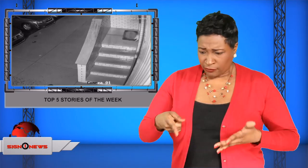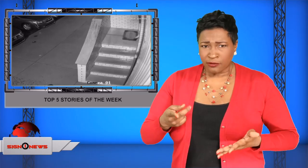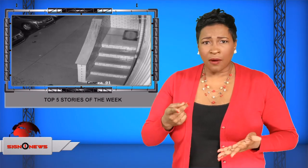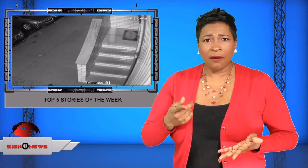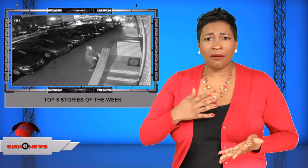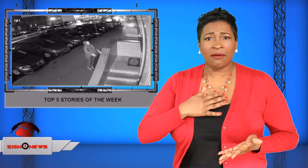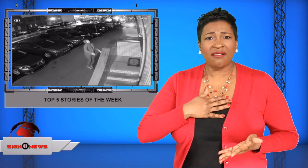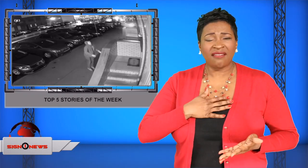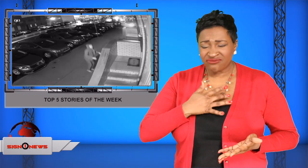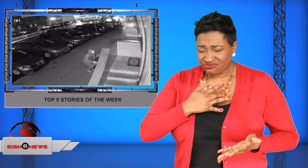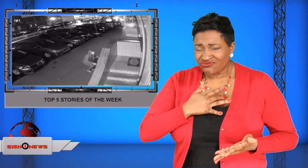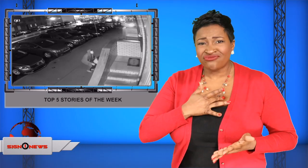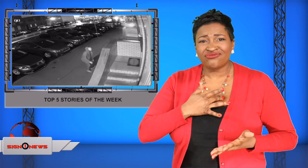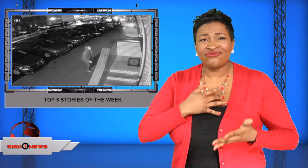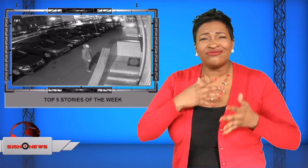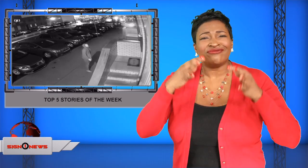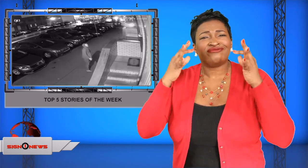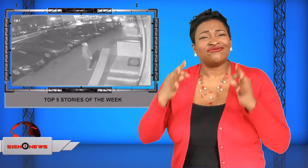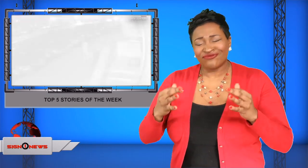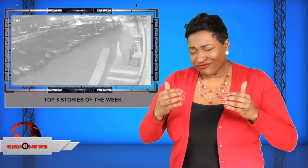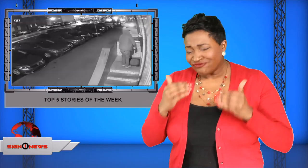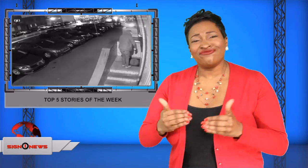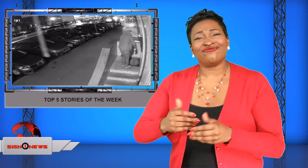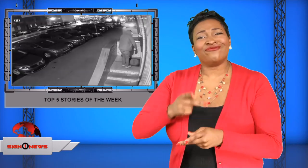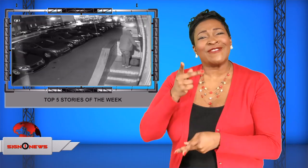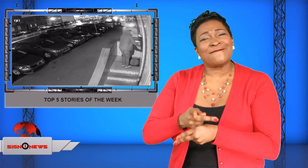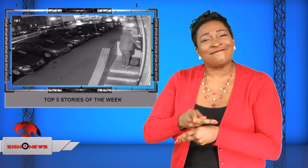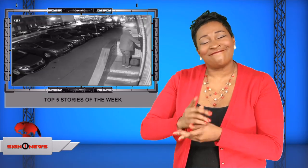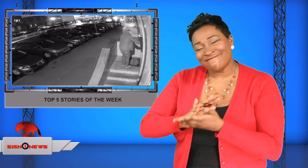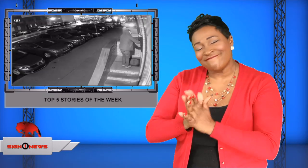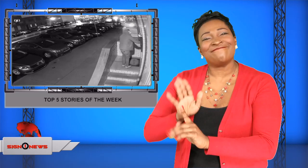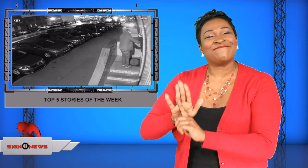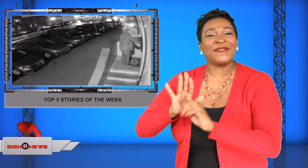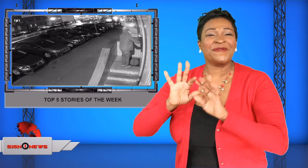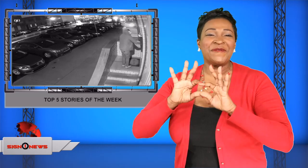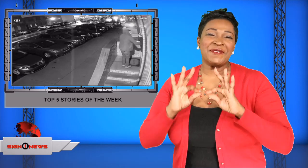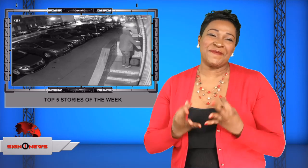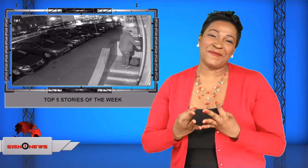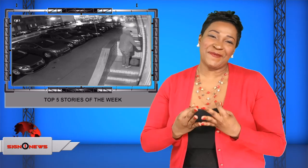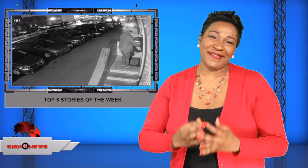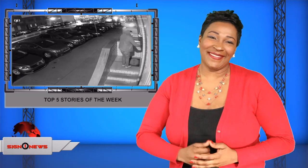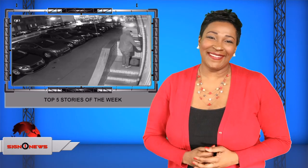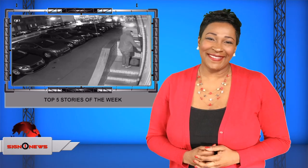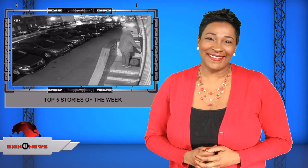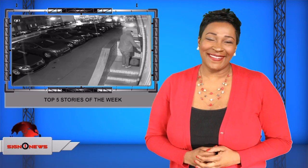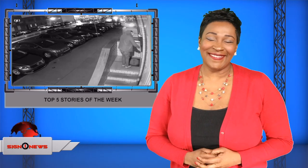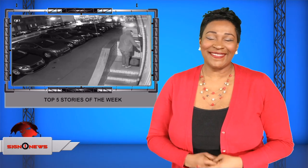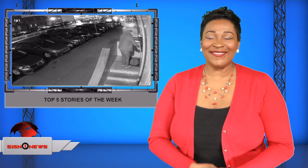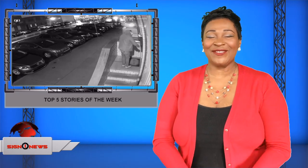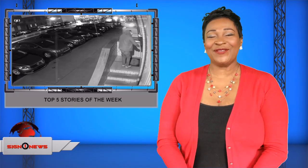They decided to take in the stray and make it a part of their family.